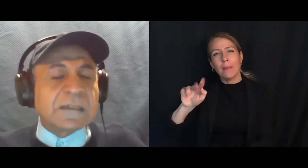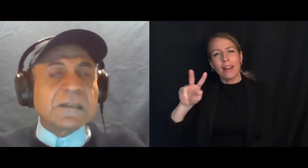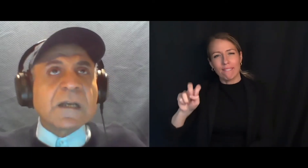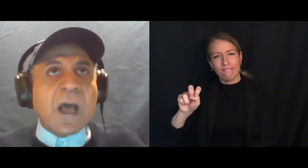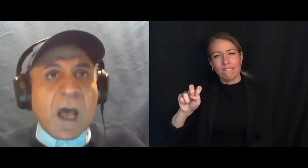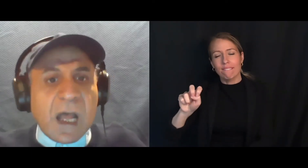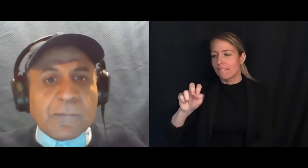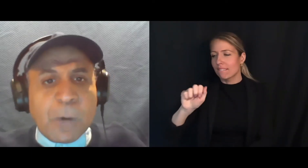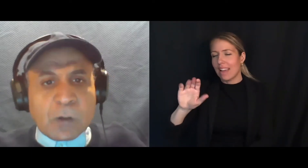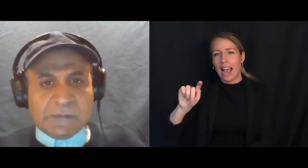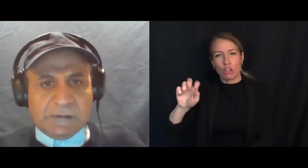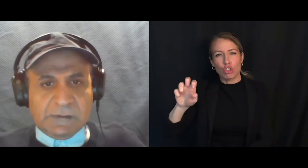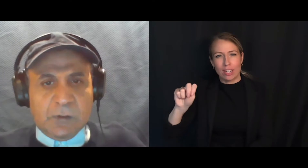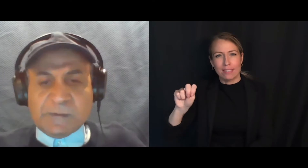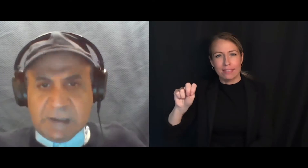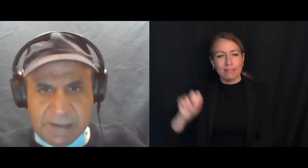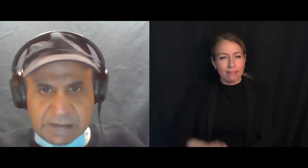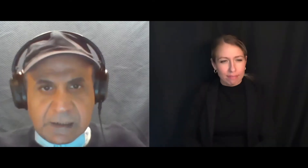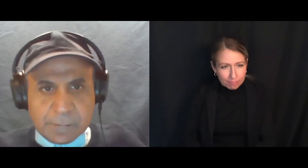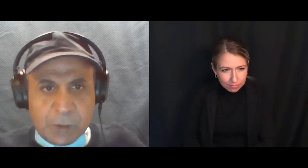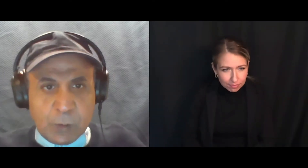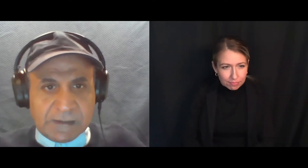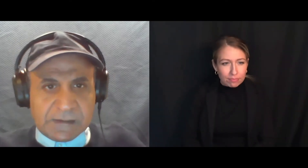ending all forms of segregated employment